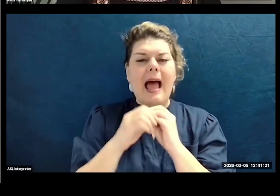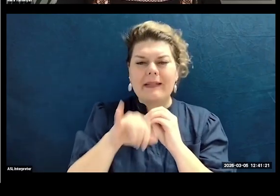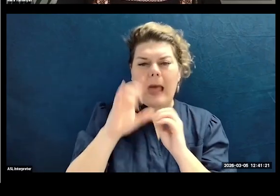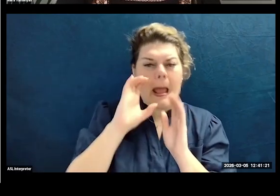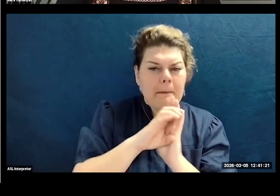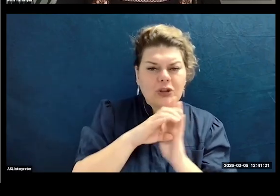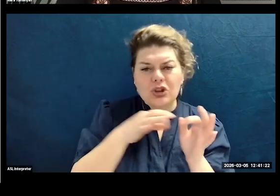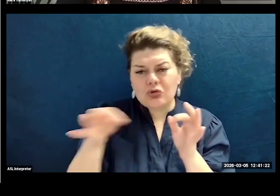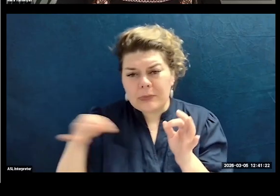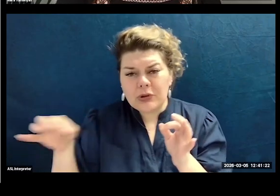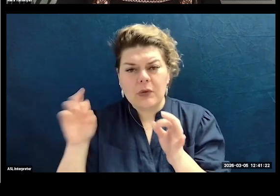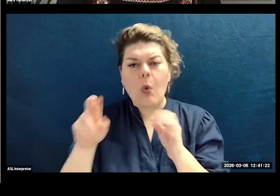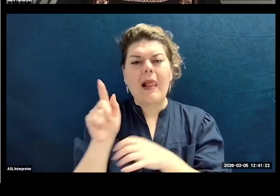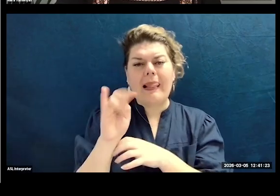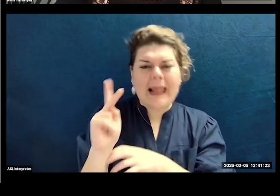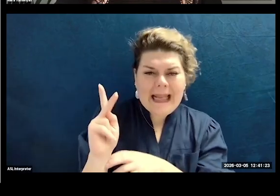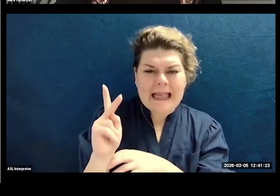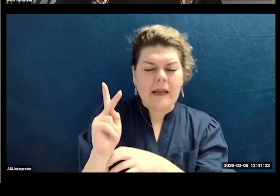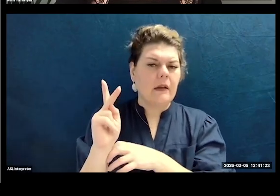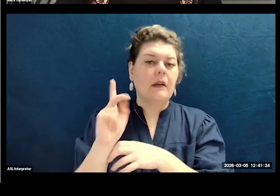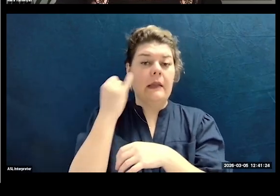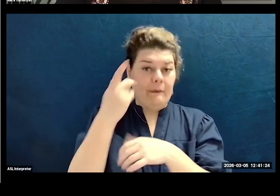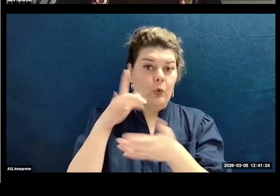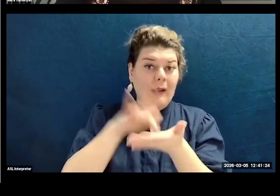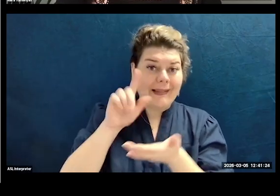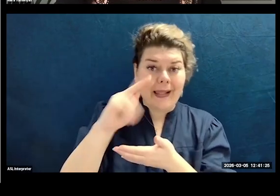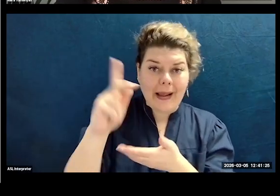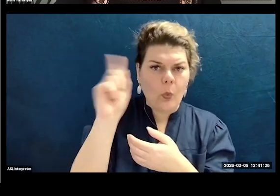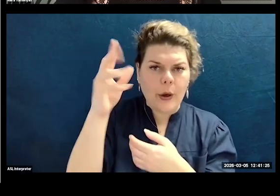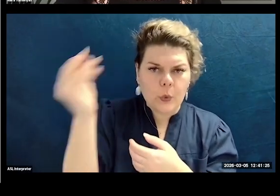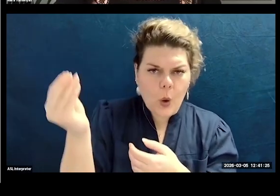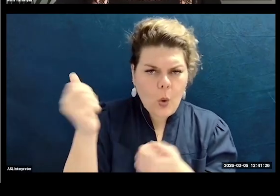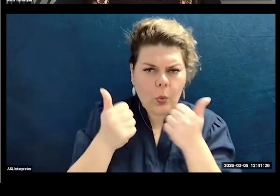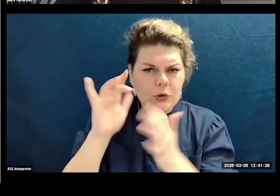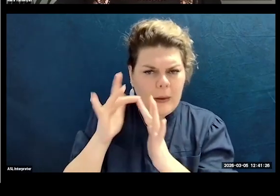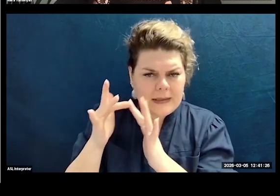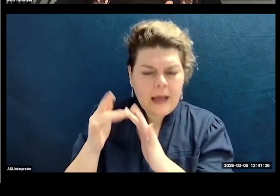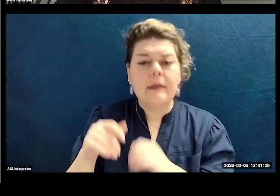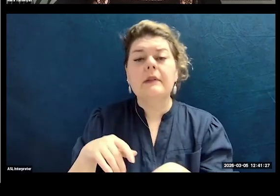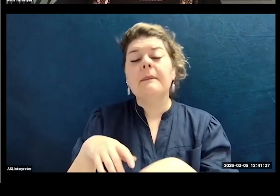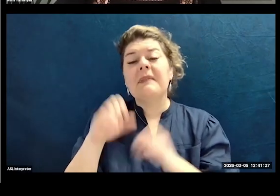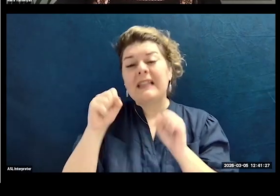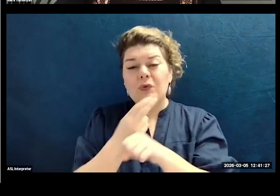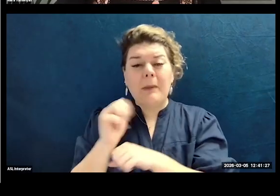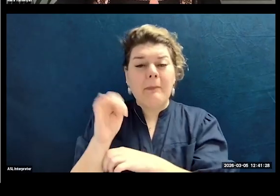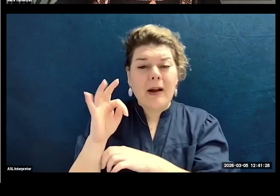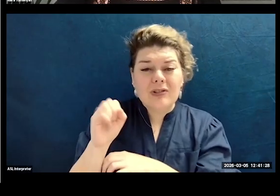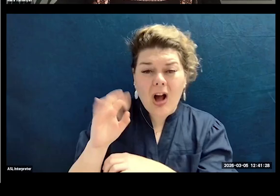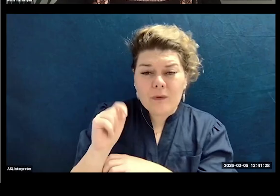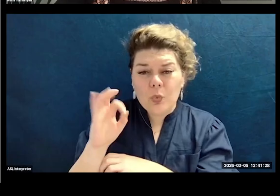or link destinations. Tools like Microsoft Word, InDesign, PowerPoint,